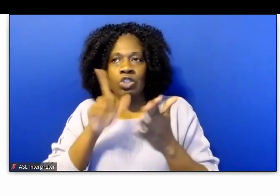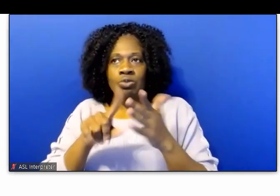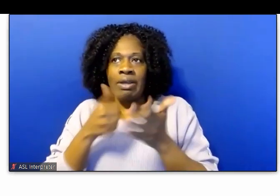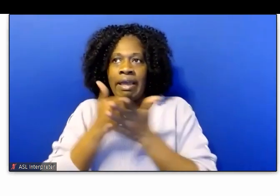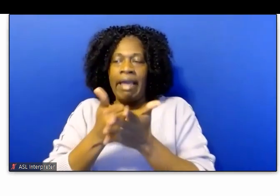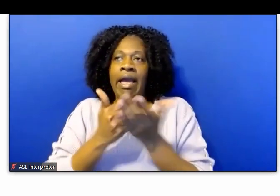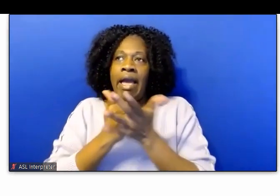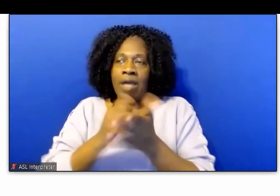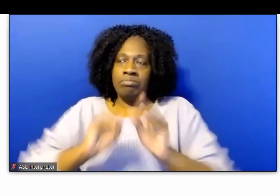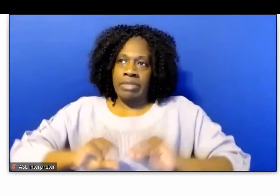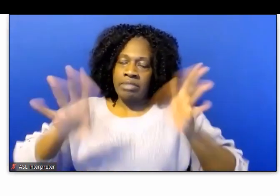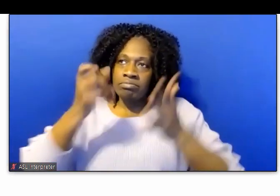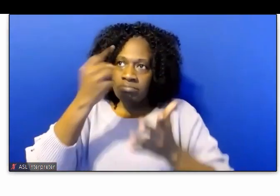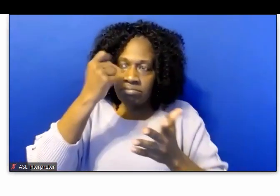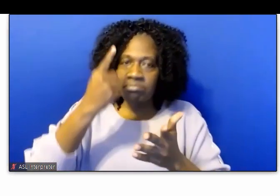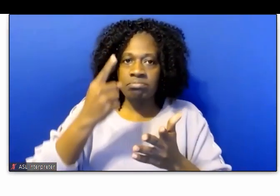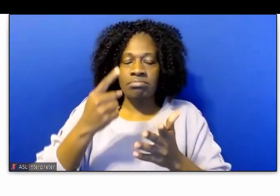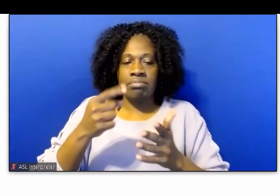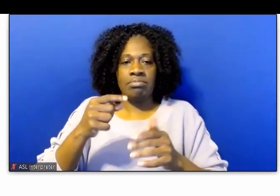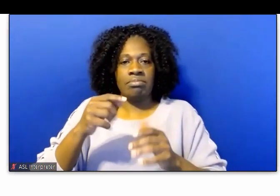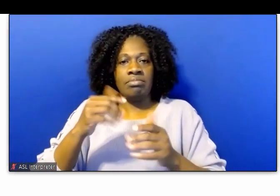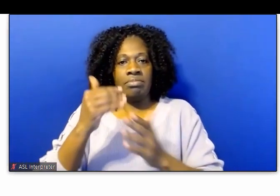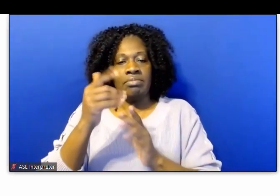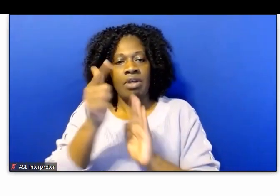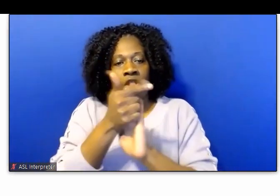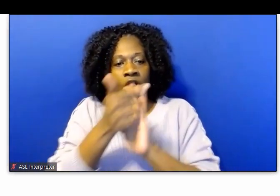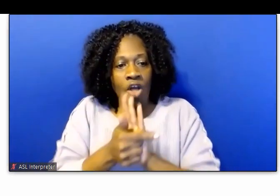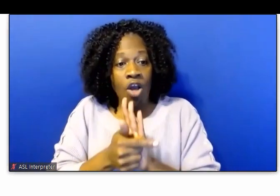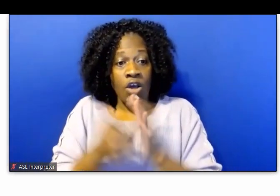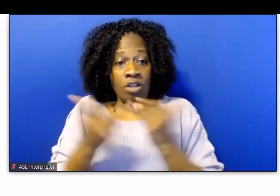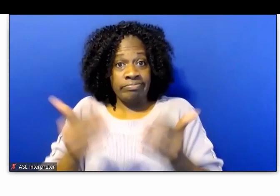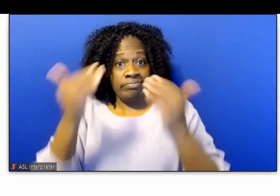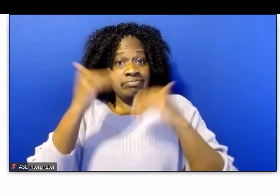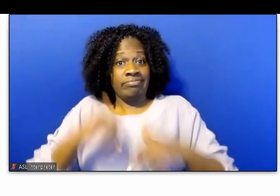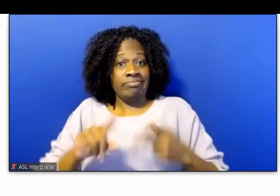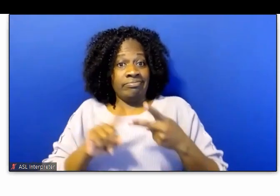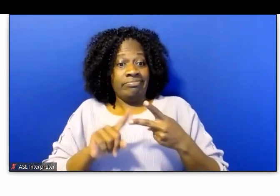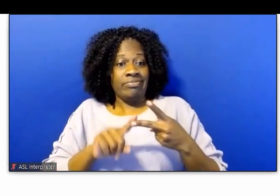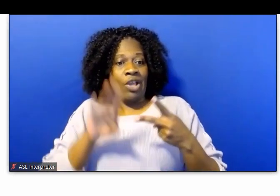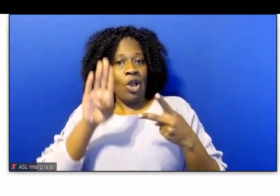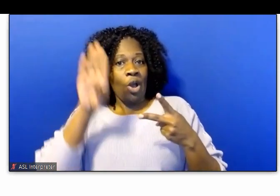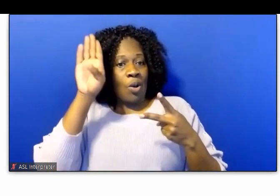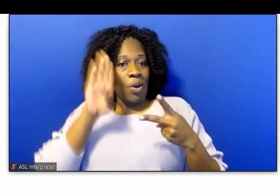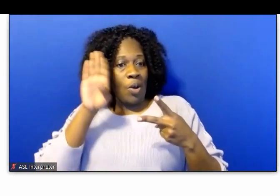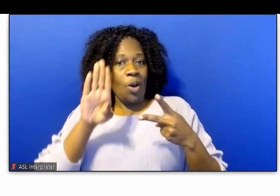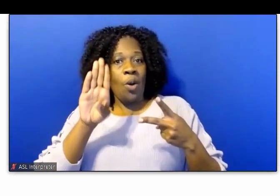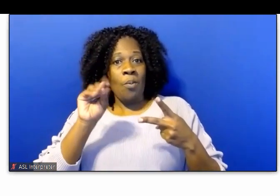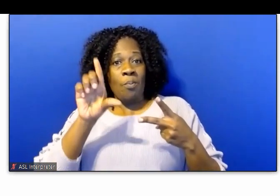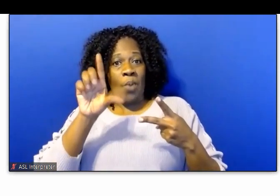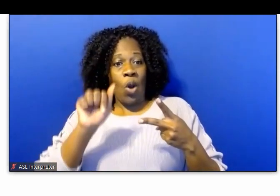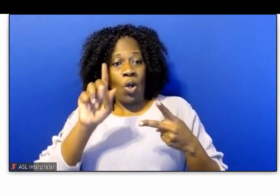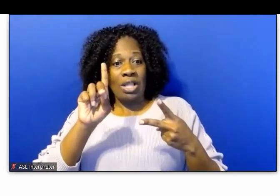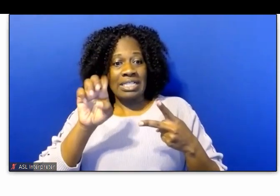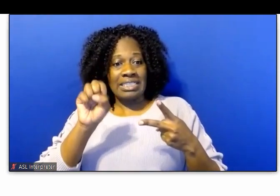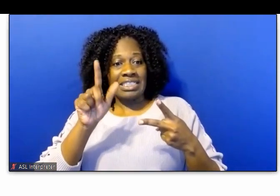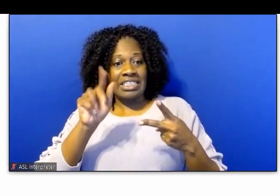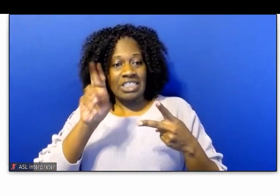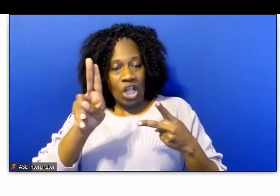Also with us today is Bola Desalu. She is the customs relation manager at Relay NC